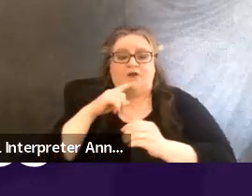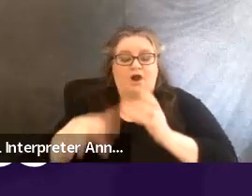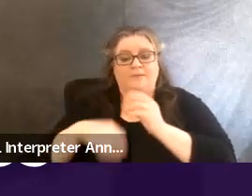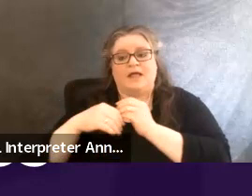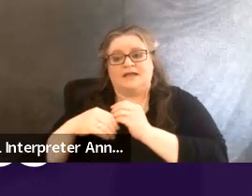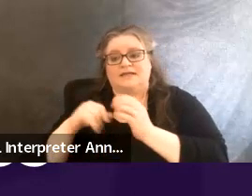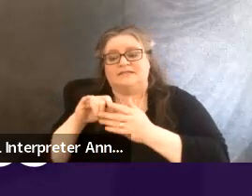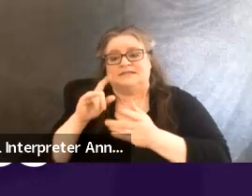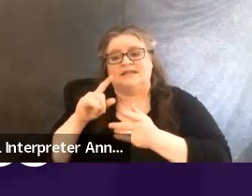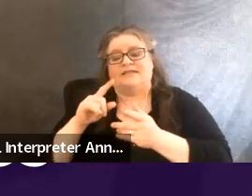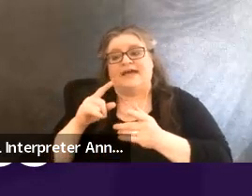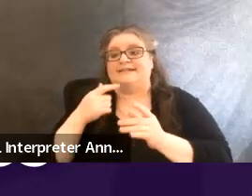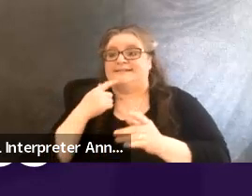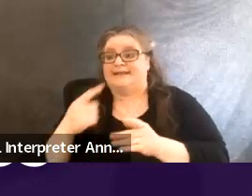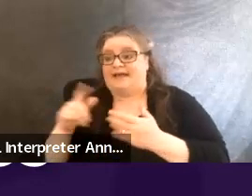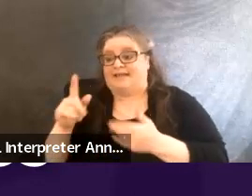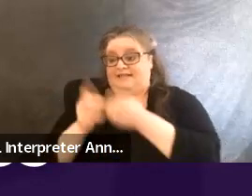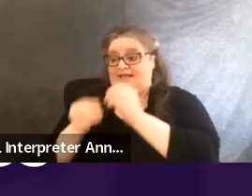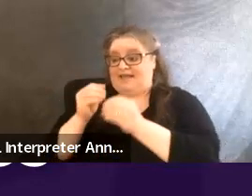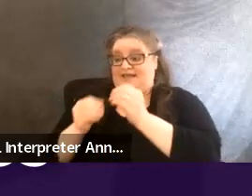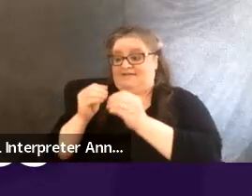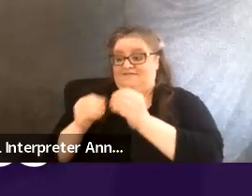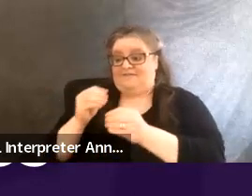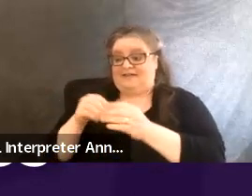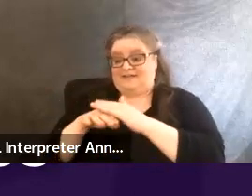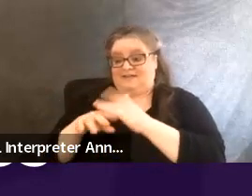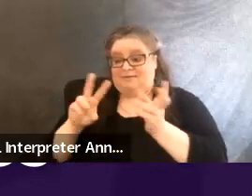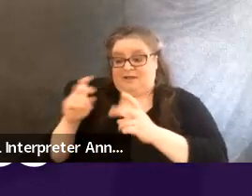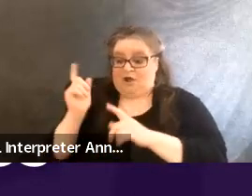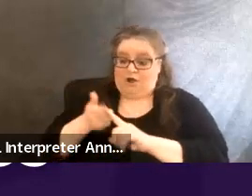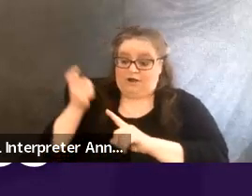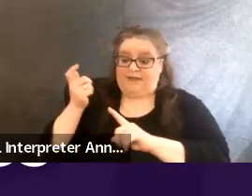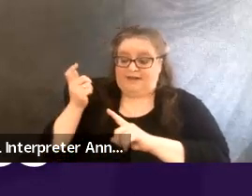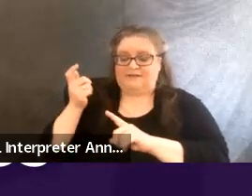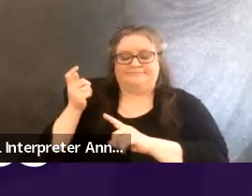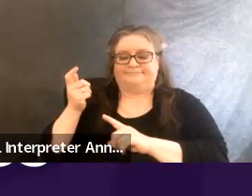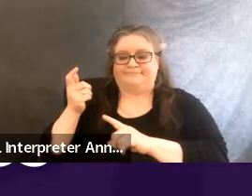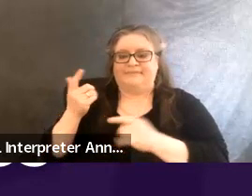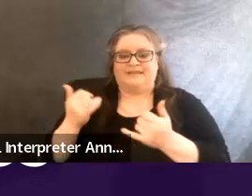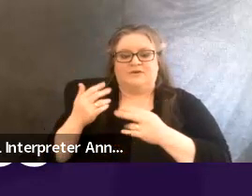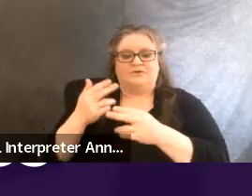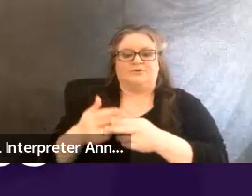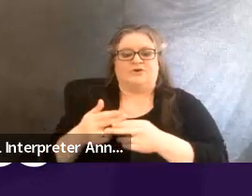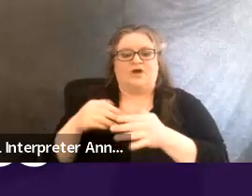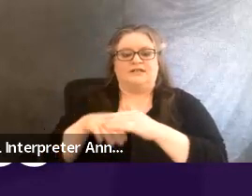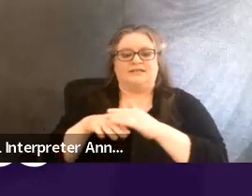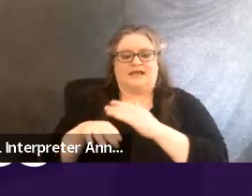that claim to fix accessibility issues automatically on your website and these are called accessibility overlays.